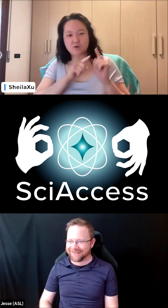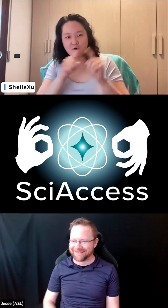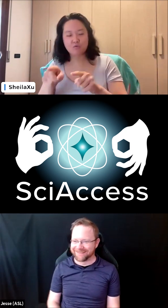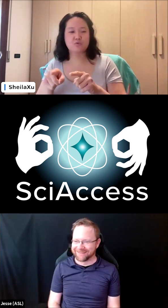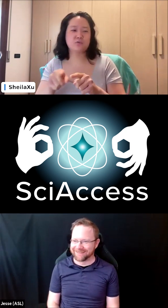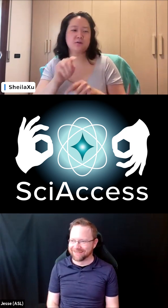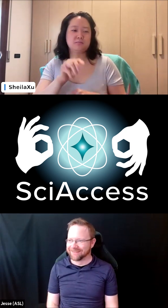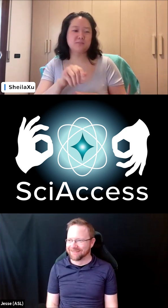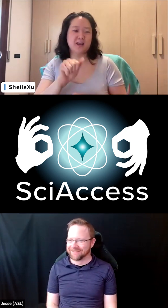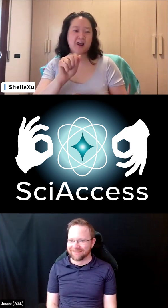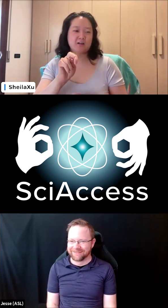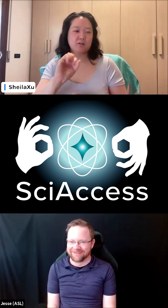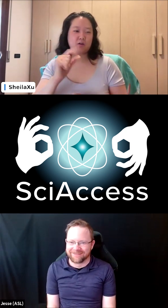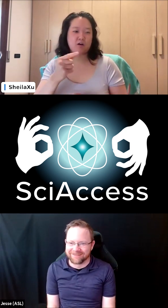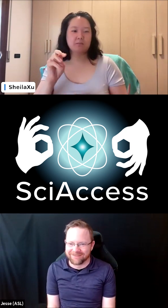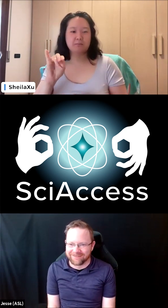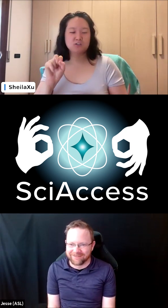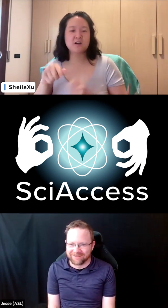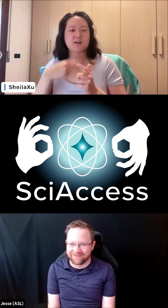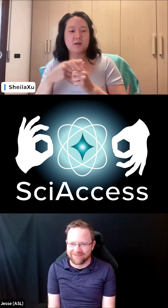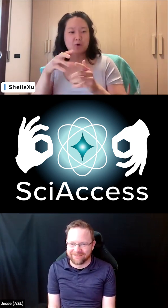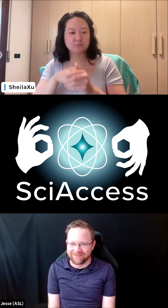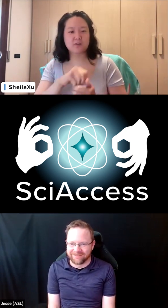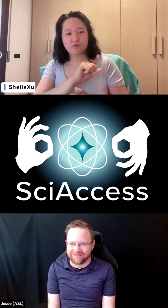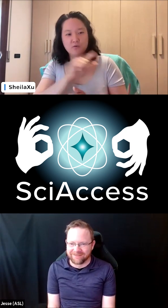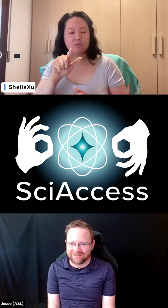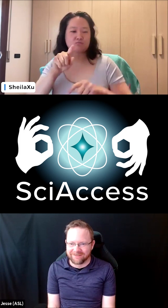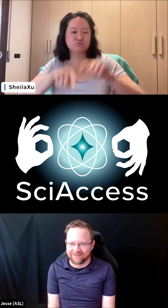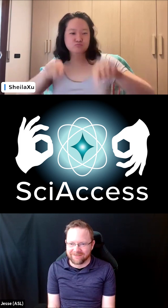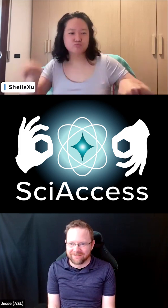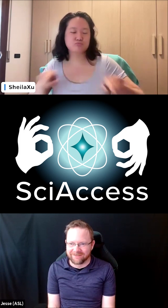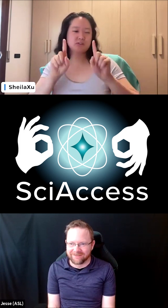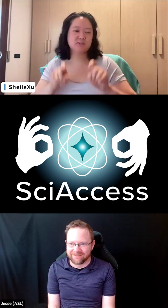people be involved in analog astronaut technology.